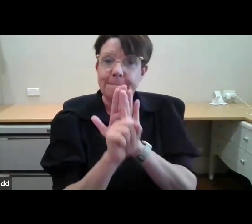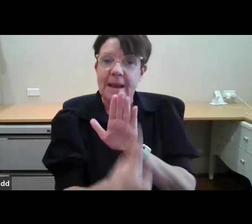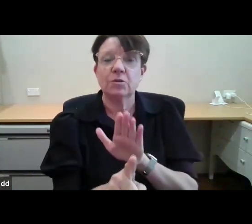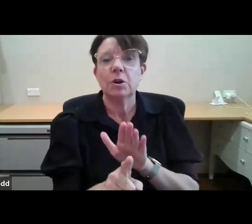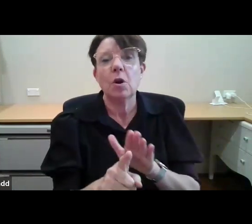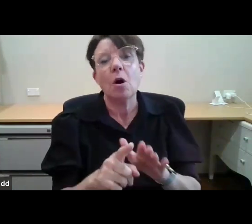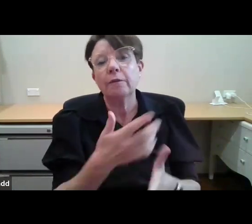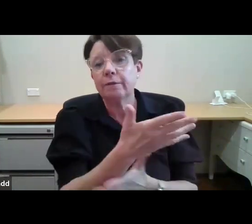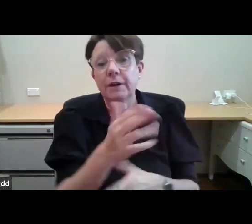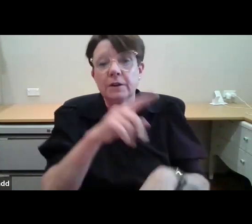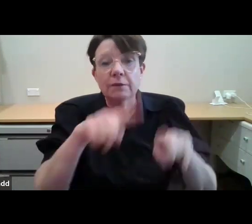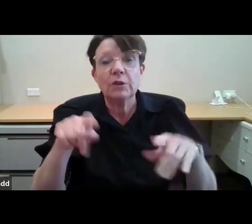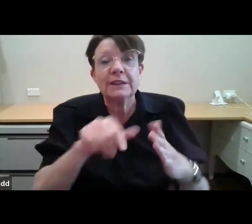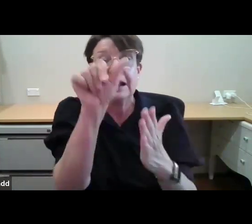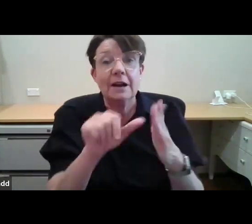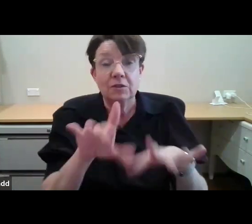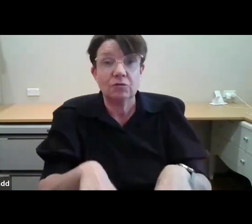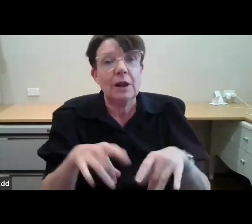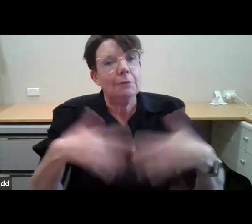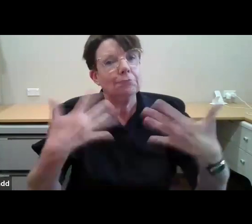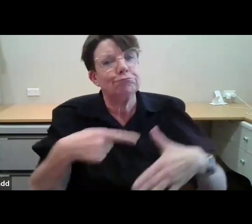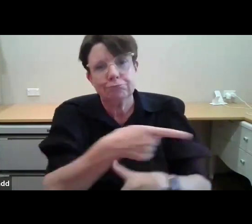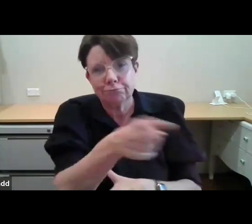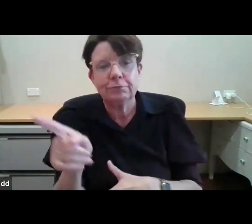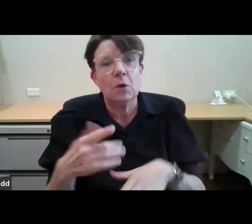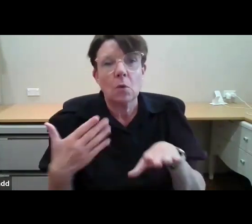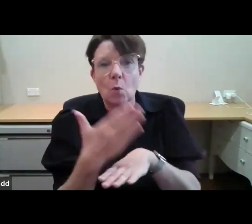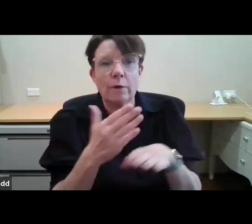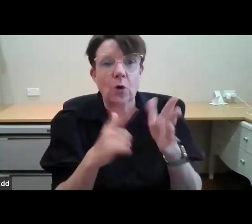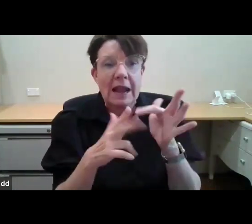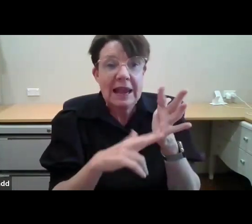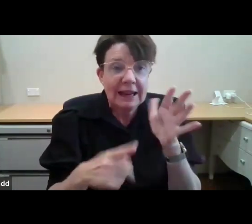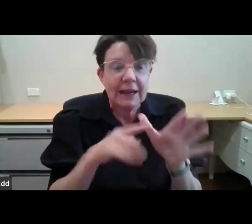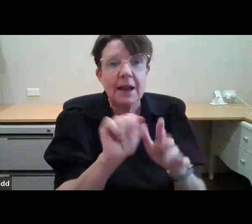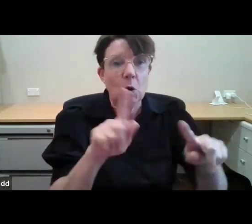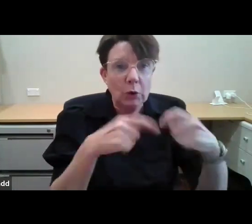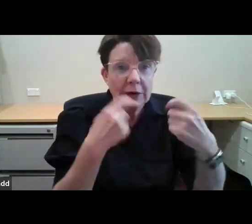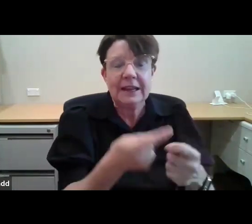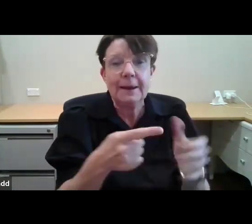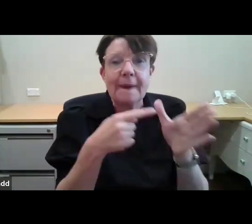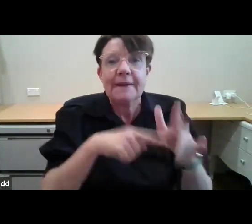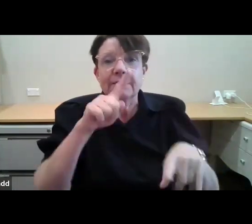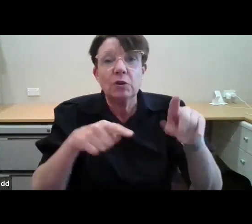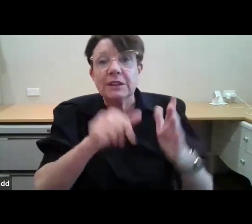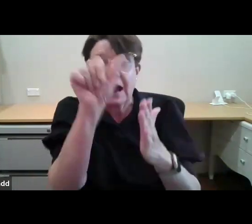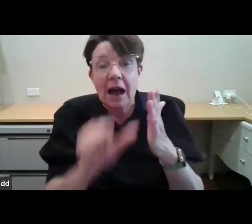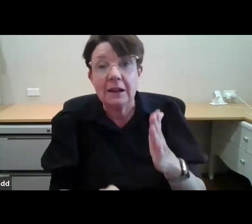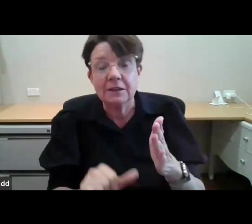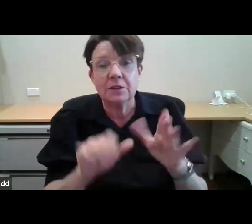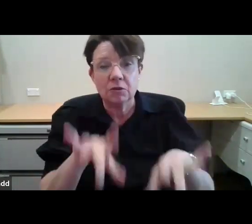the team of Diversity Arts Australia who has worked tirelessly to put this incredible panel together. As well as ongoing